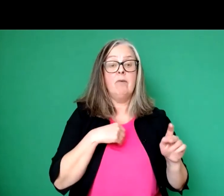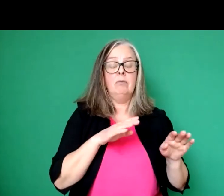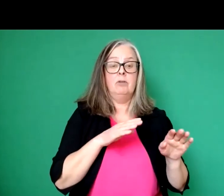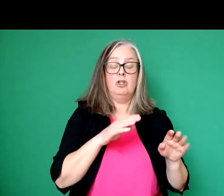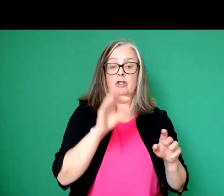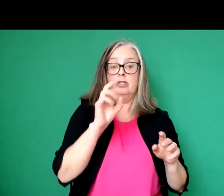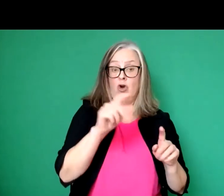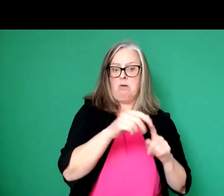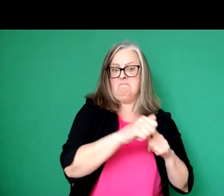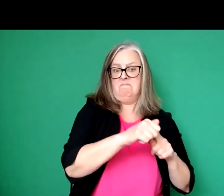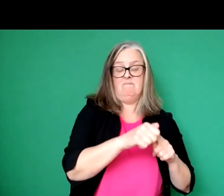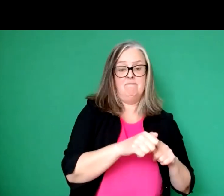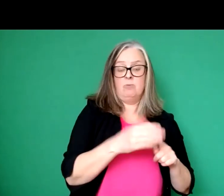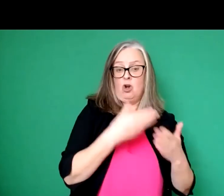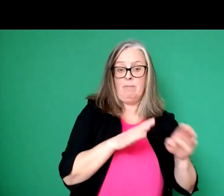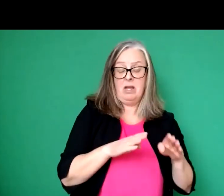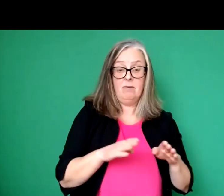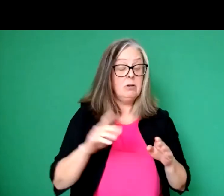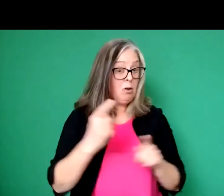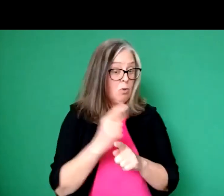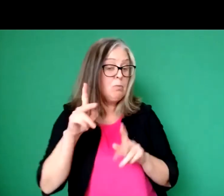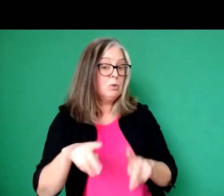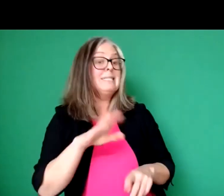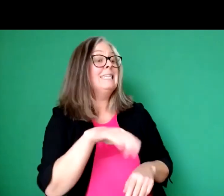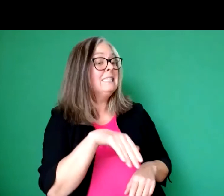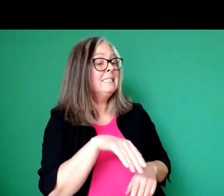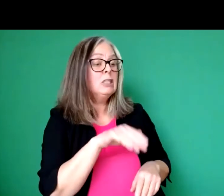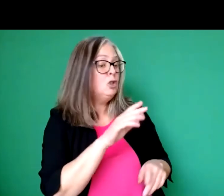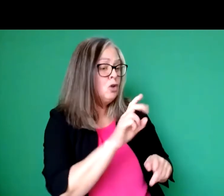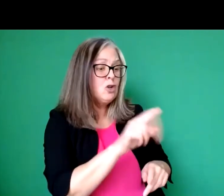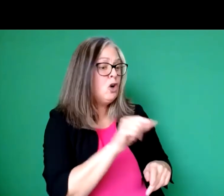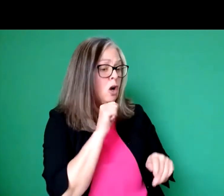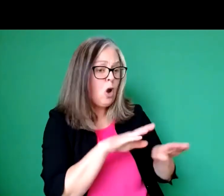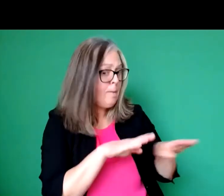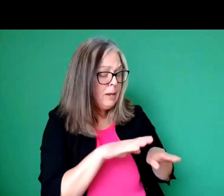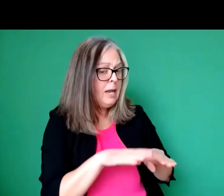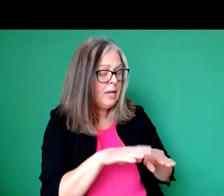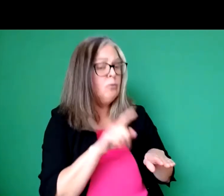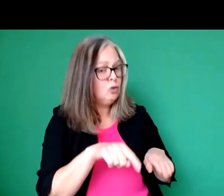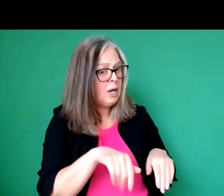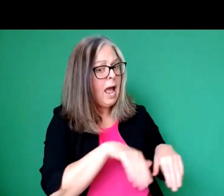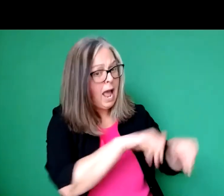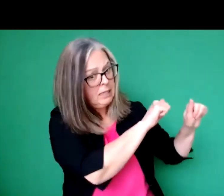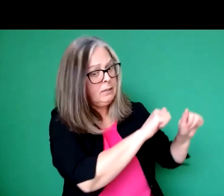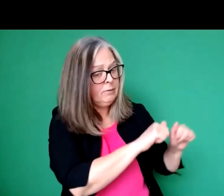isn't behaving please remove the dog i mean does that seem reasonable to you yes i think so and it